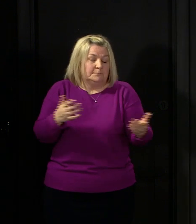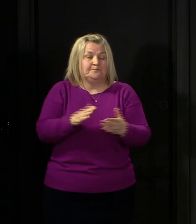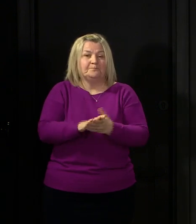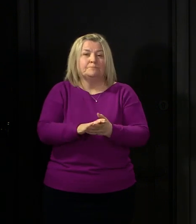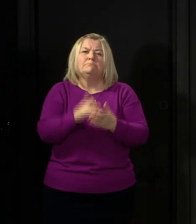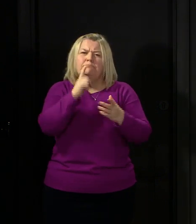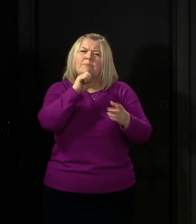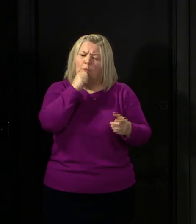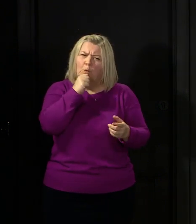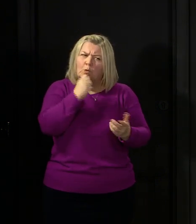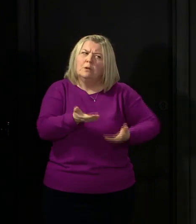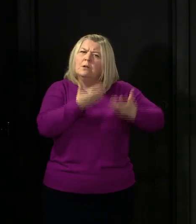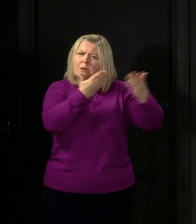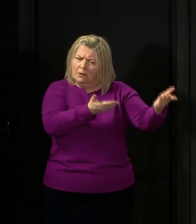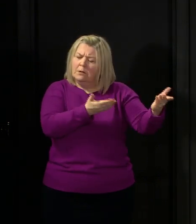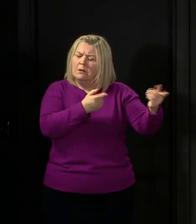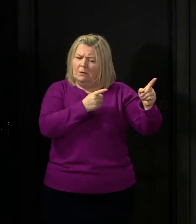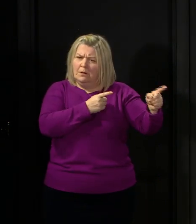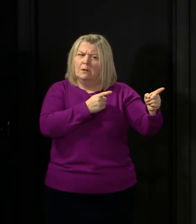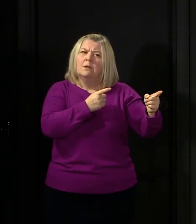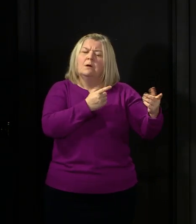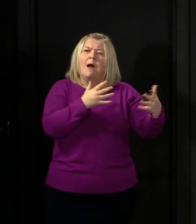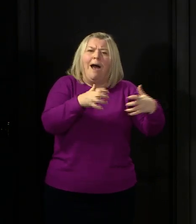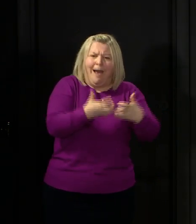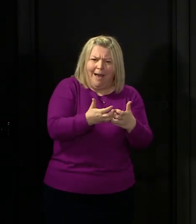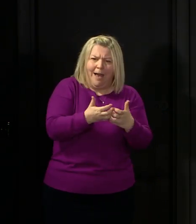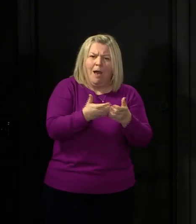over to the Health Secretary who will say a bit more about how we are managing capacity